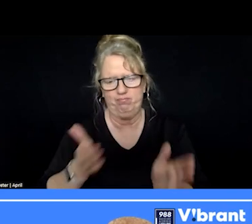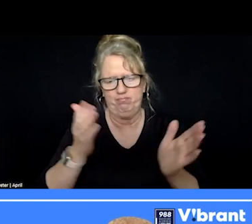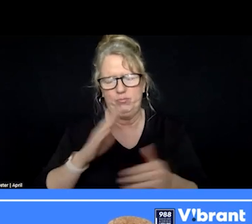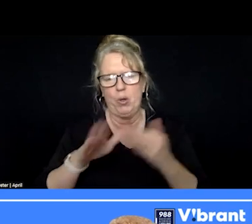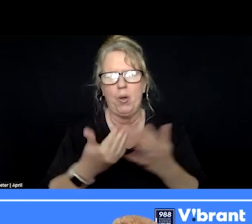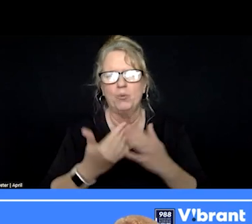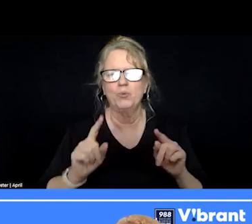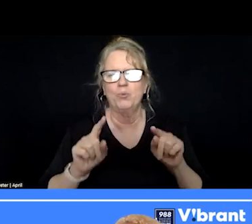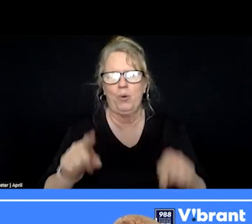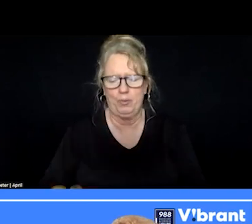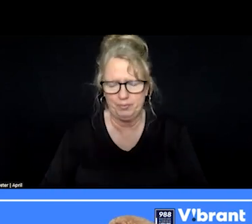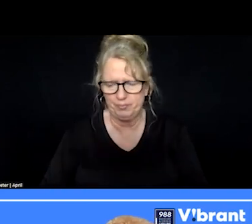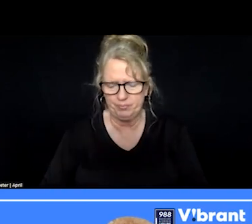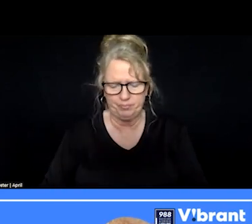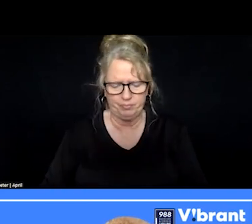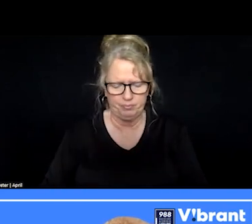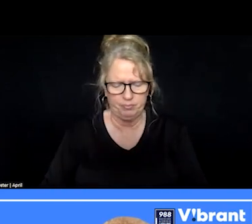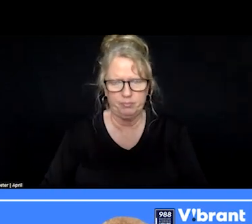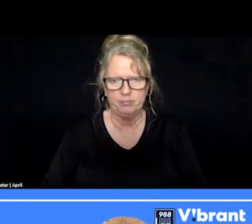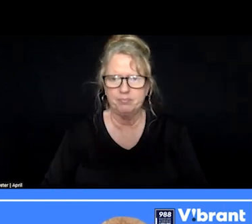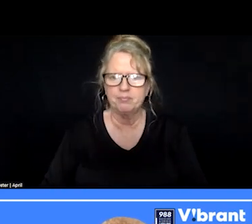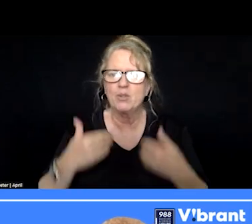WE HAVE A COUPLE OF QUESTIONS IN THE CHAT.